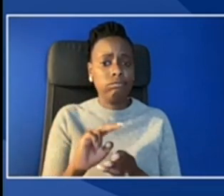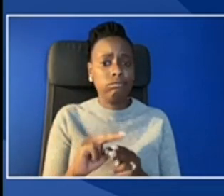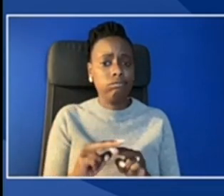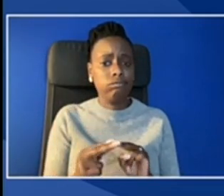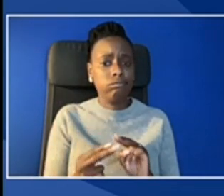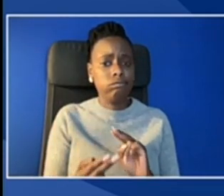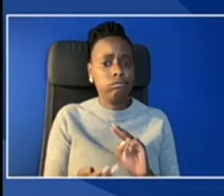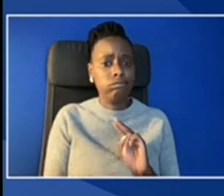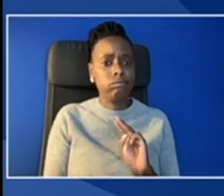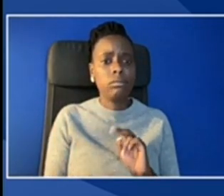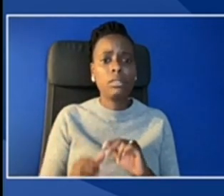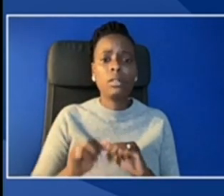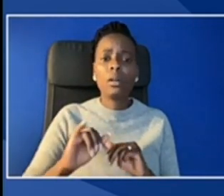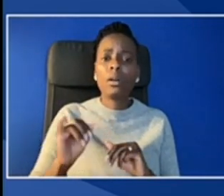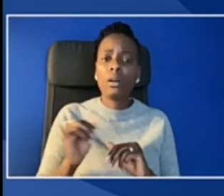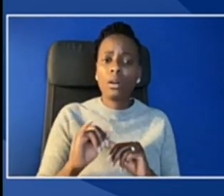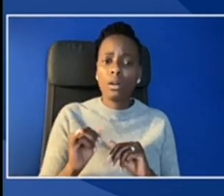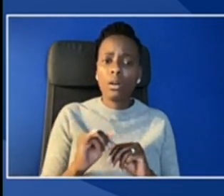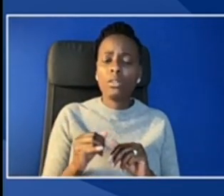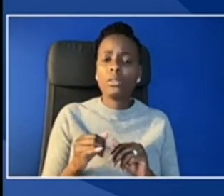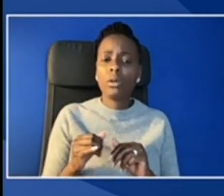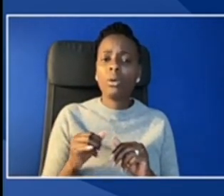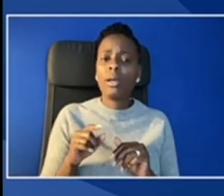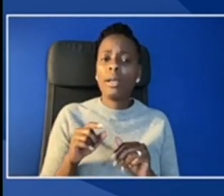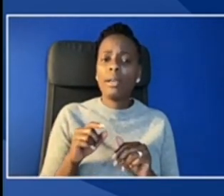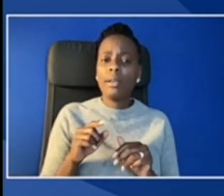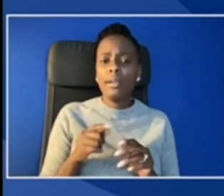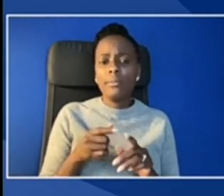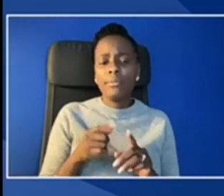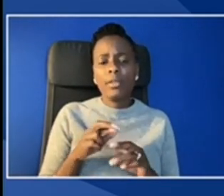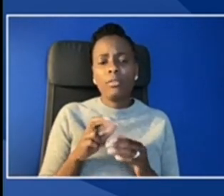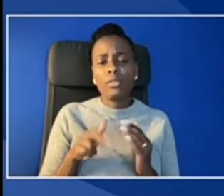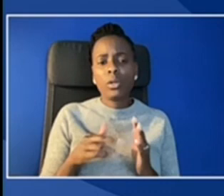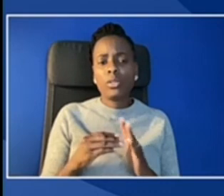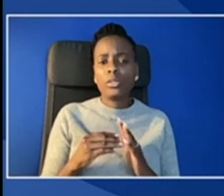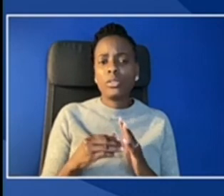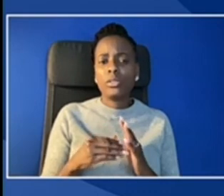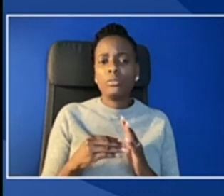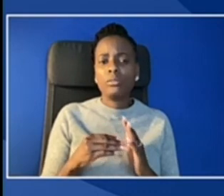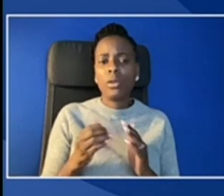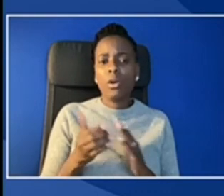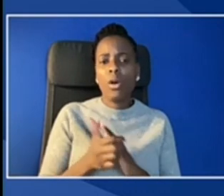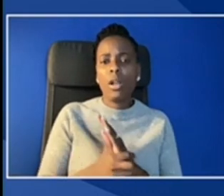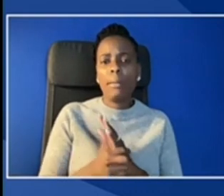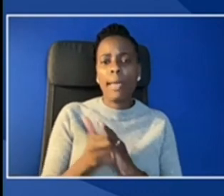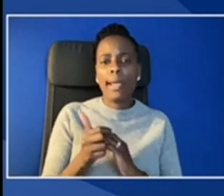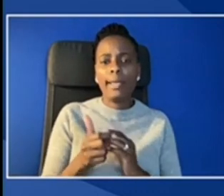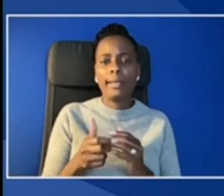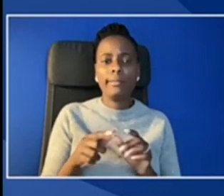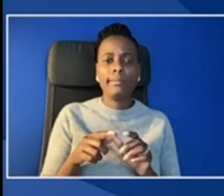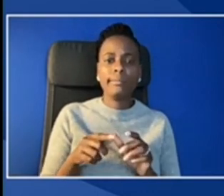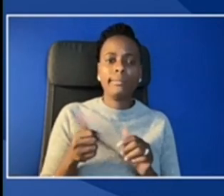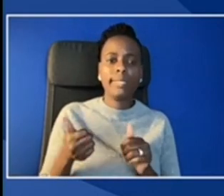to automatic disqualification or higher security deposits. As such, individuals with poor credit scores due to student loan debt may be